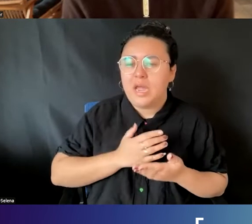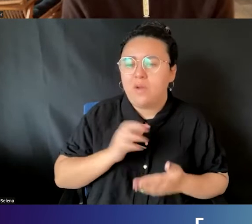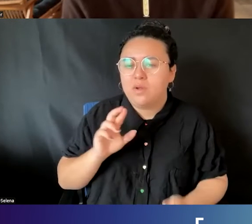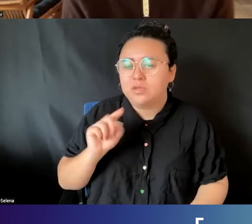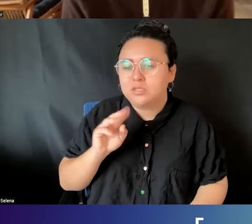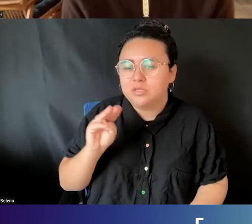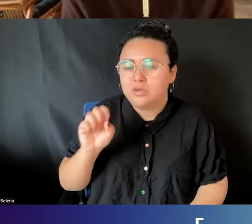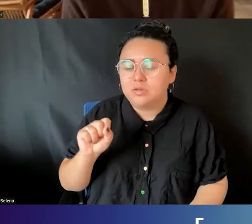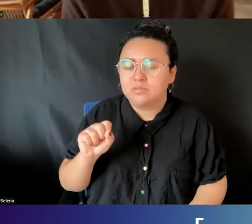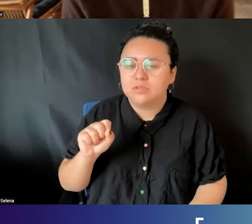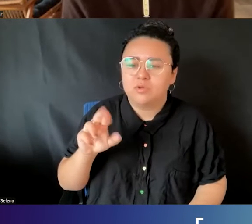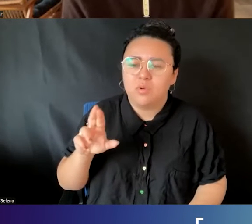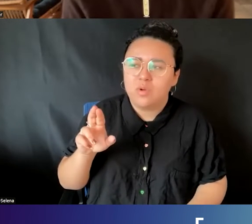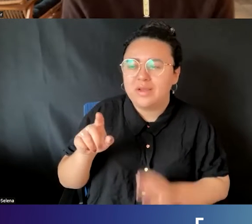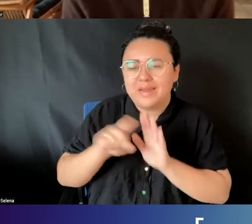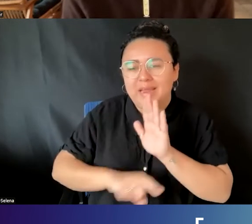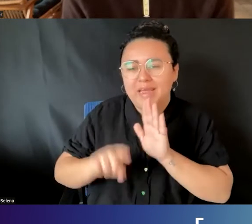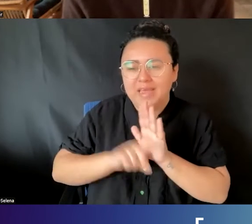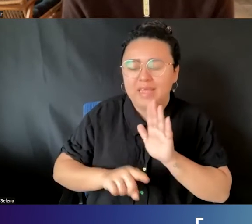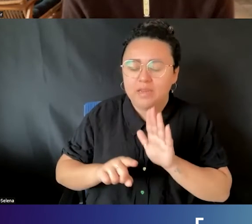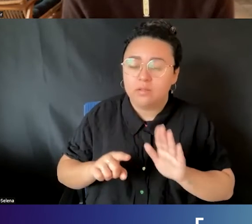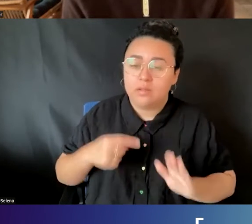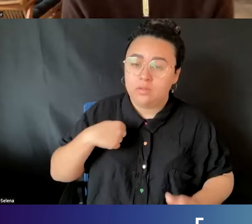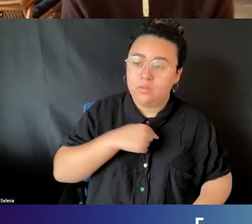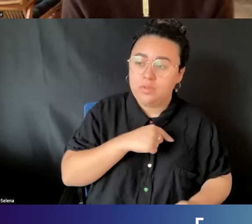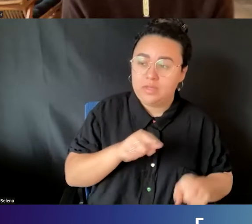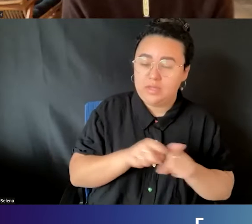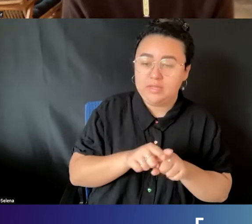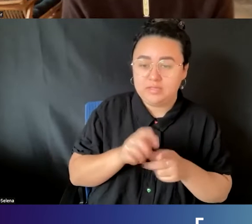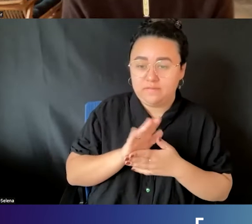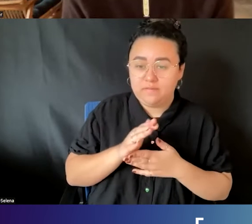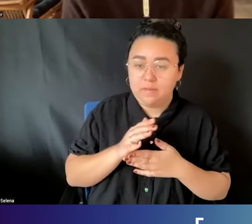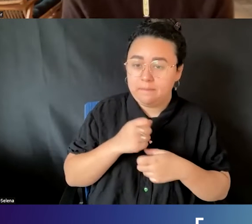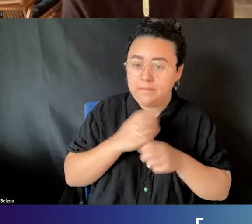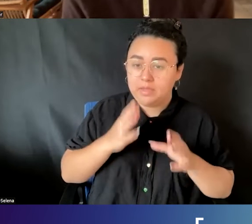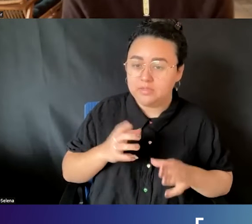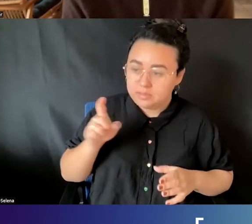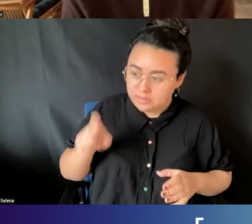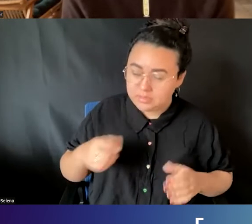I think we have to, as filmmakers, take very, you know, like value based stances that